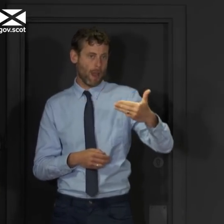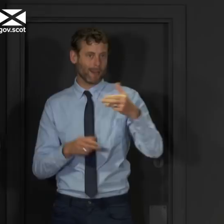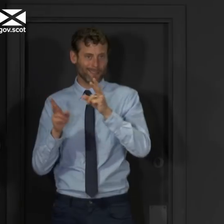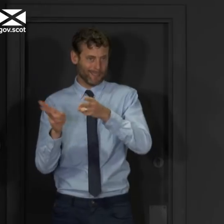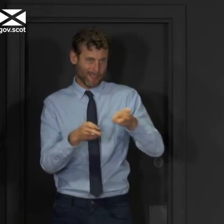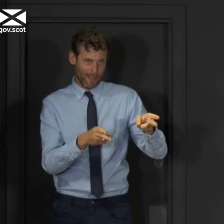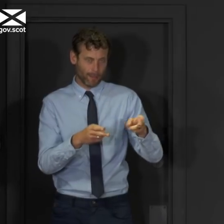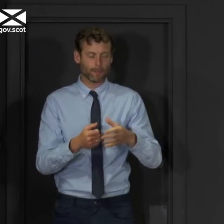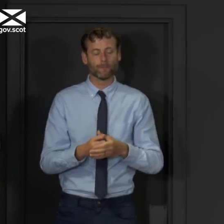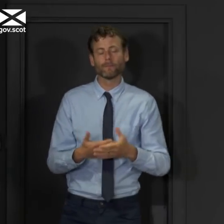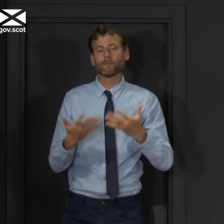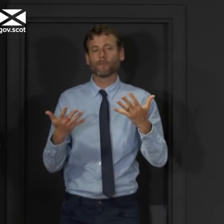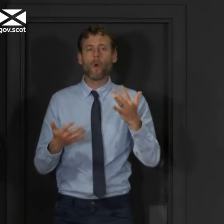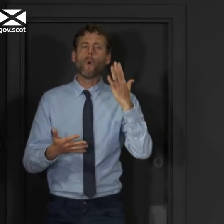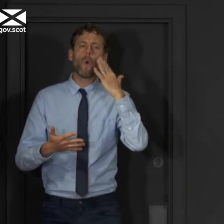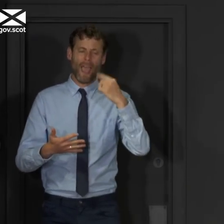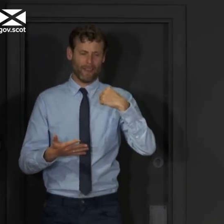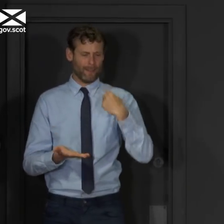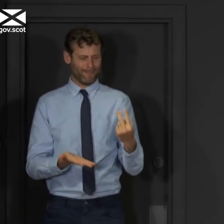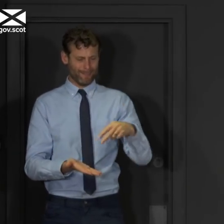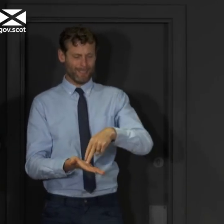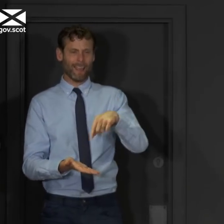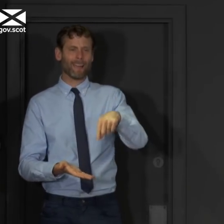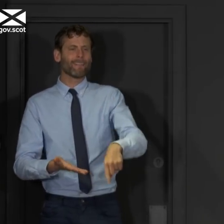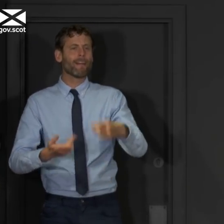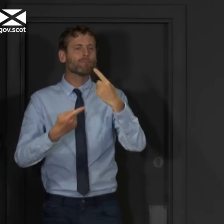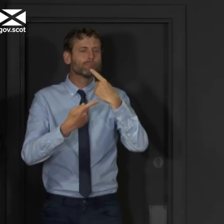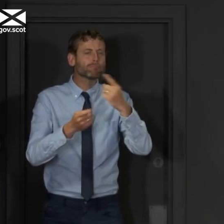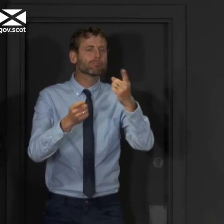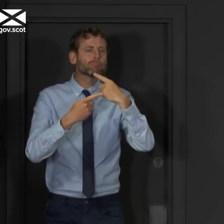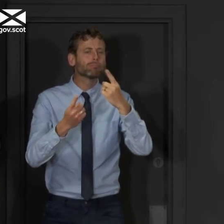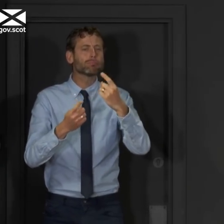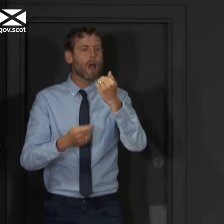As always, it's important to stress that the figures I have just read out are not just